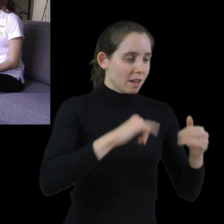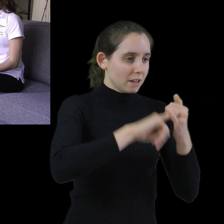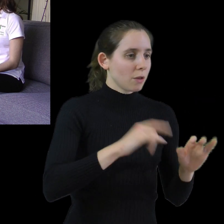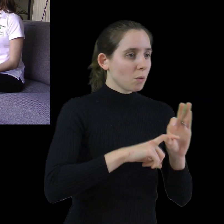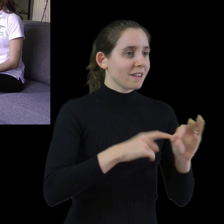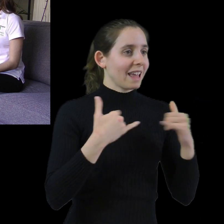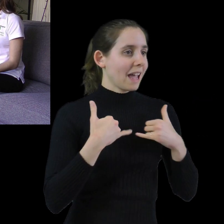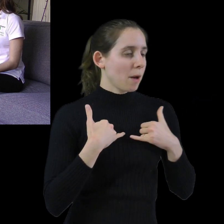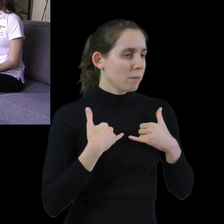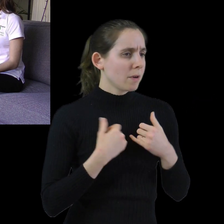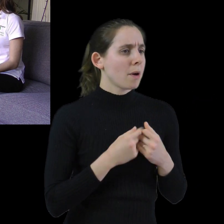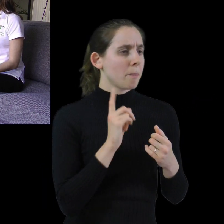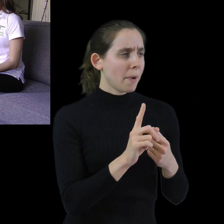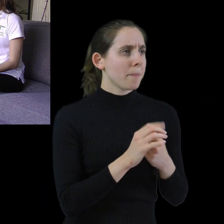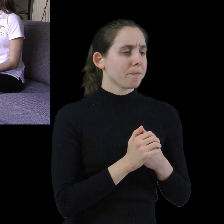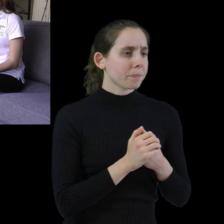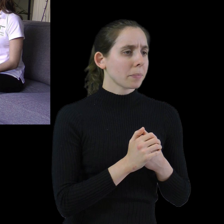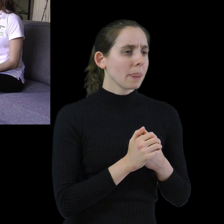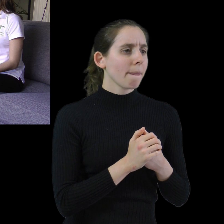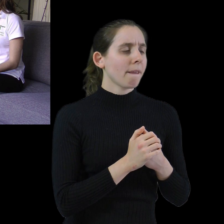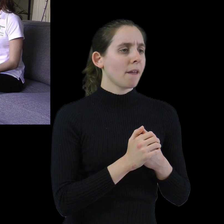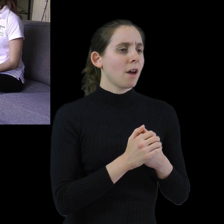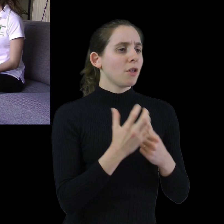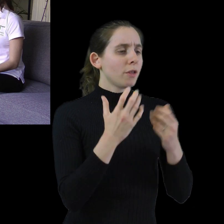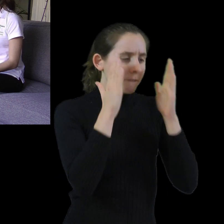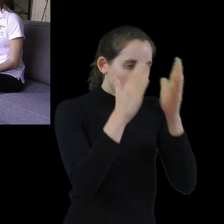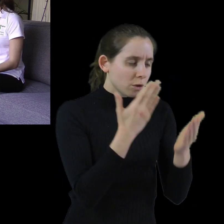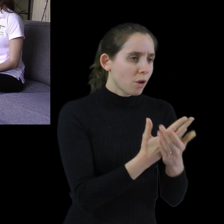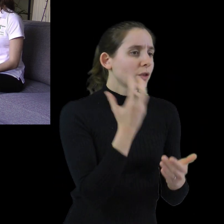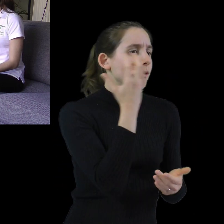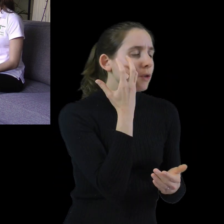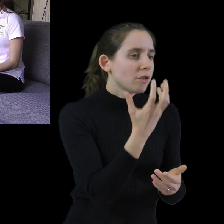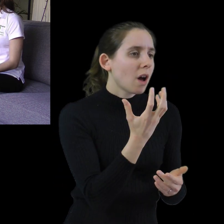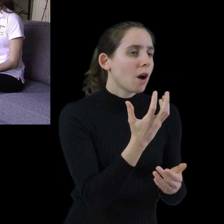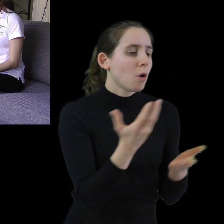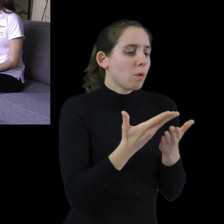But I guess it's where we're looking to in the future in terms of where we want to go,